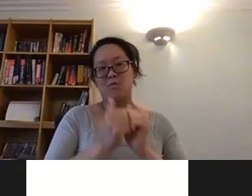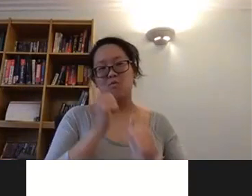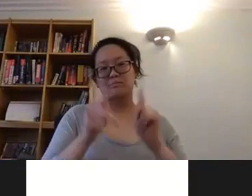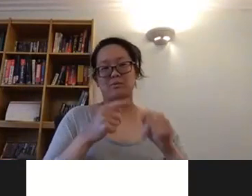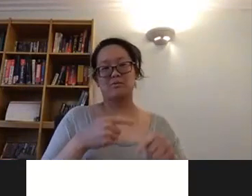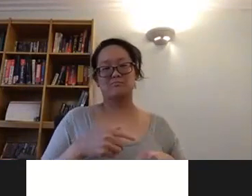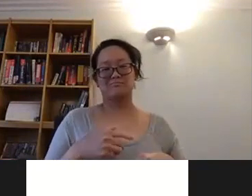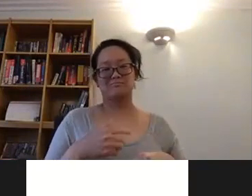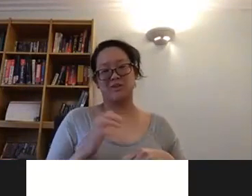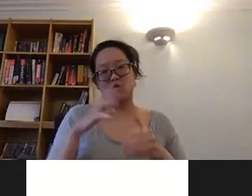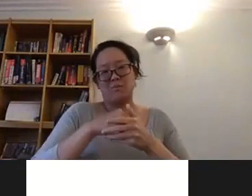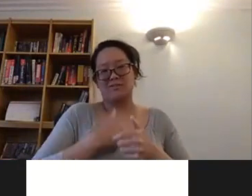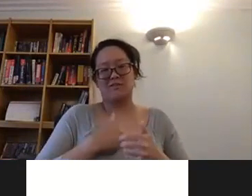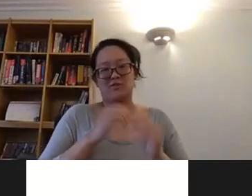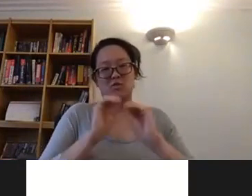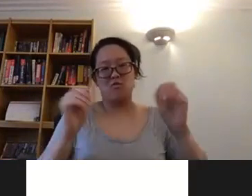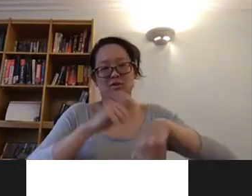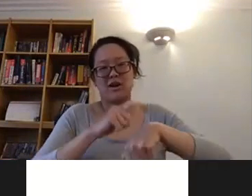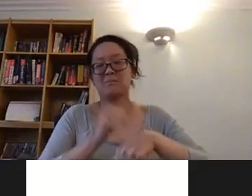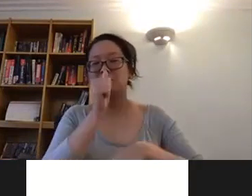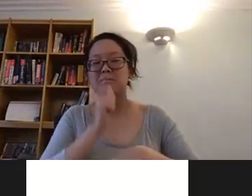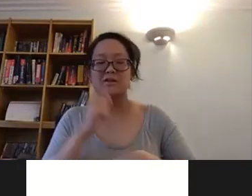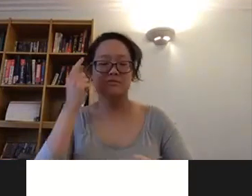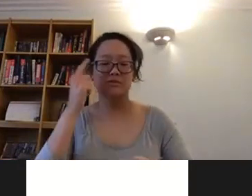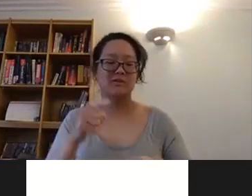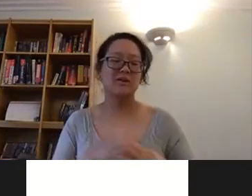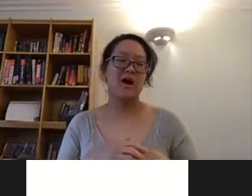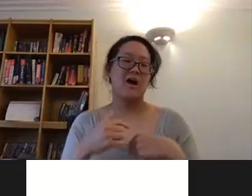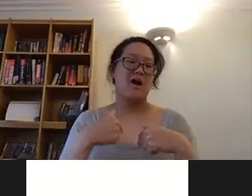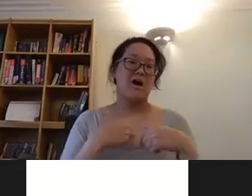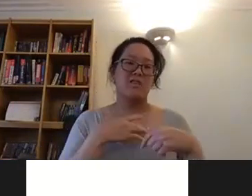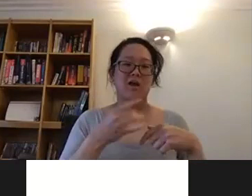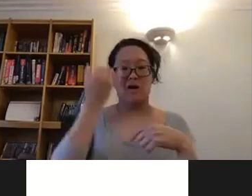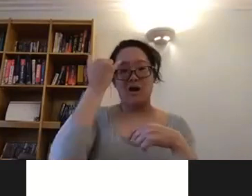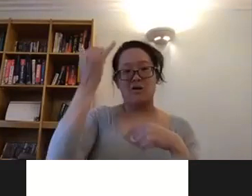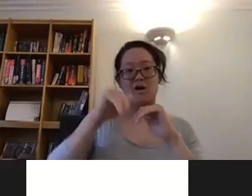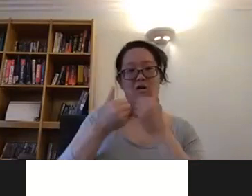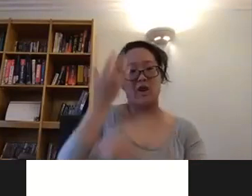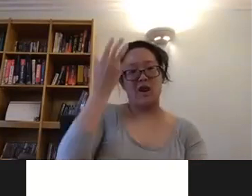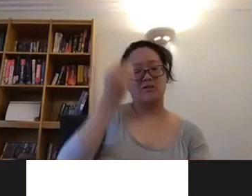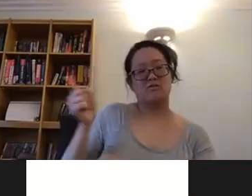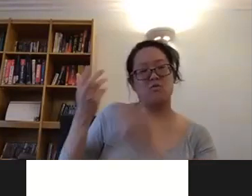So I don't think that most people, including myself, have the time or the patience to go through this.